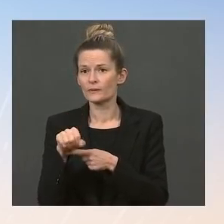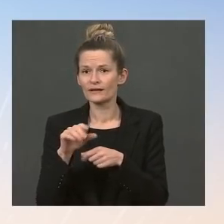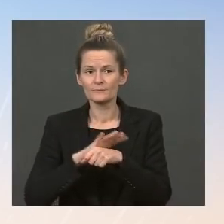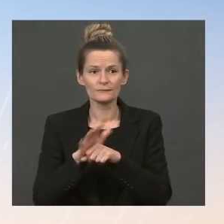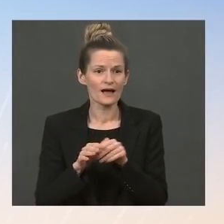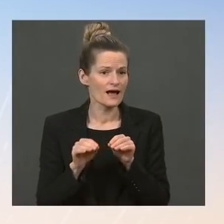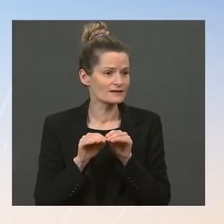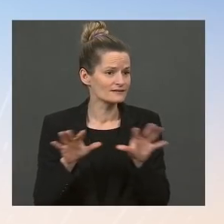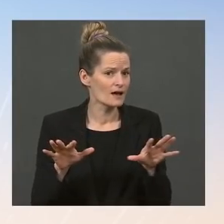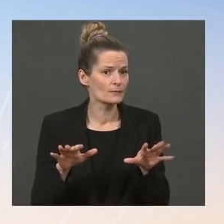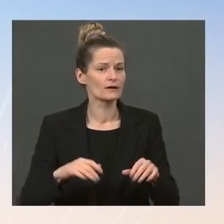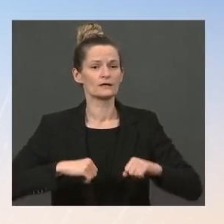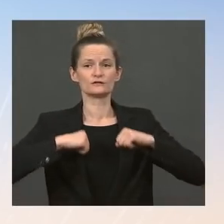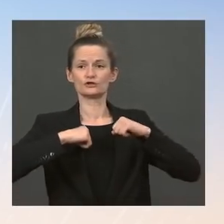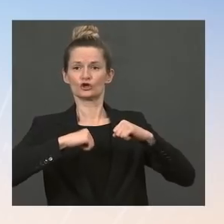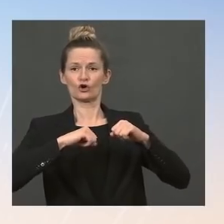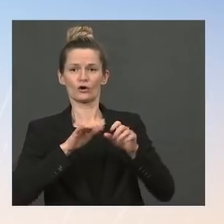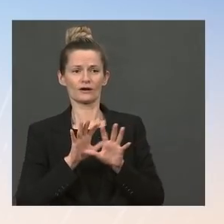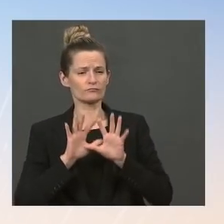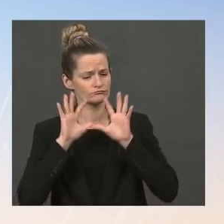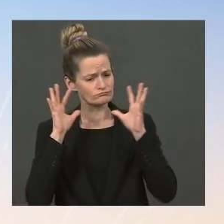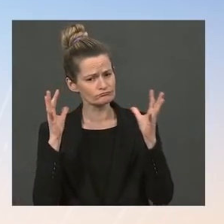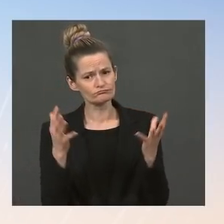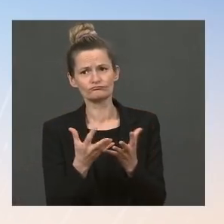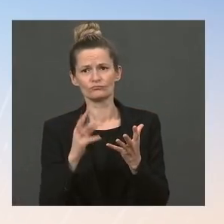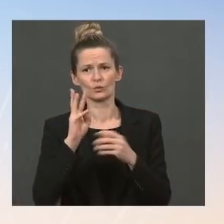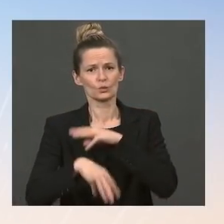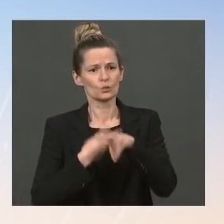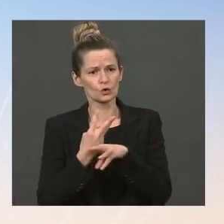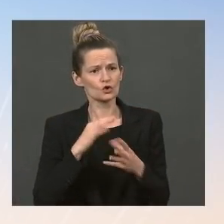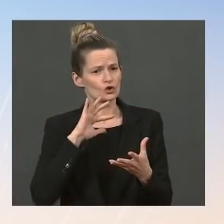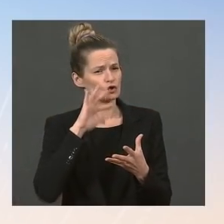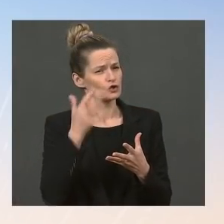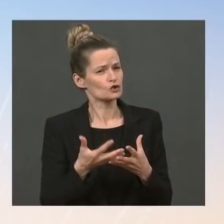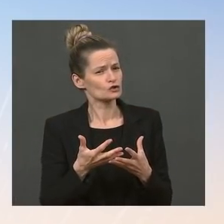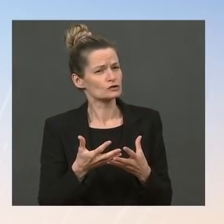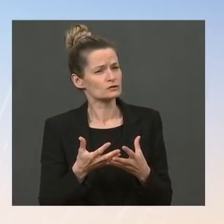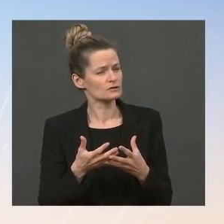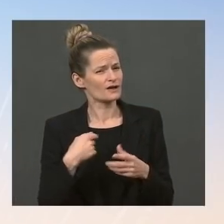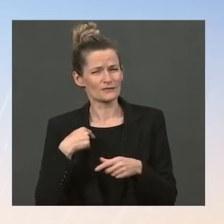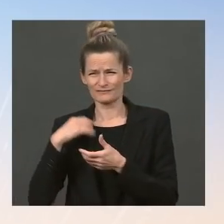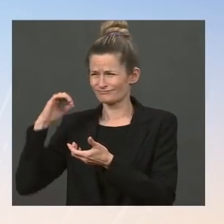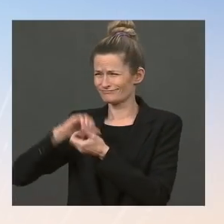And that has been a longstanding partnership for many, many years. I would leave it, of course, to our Australian partners